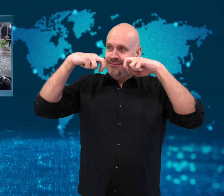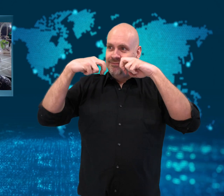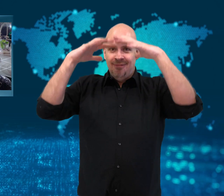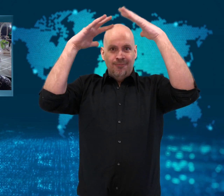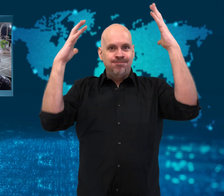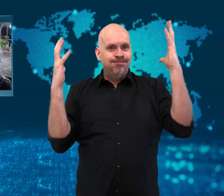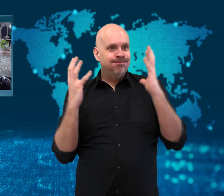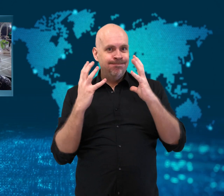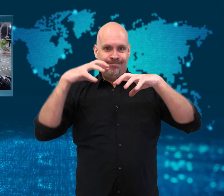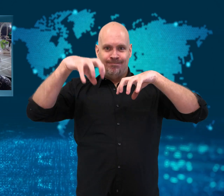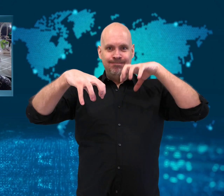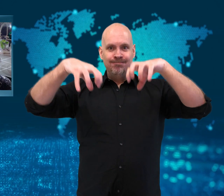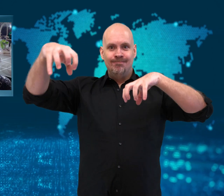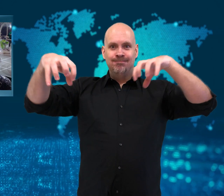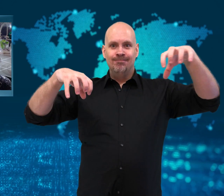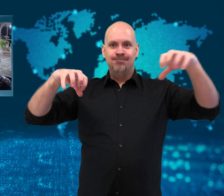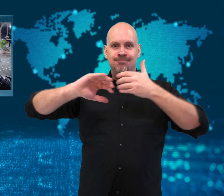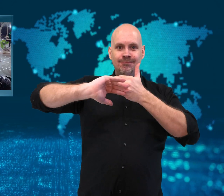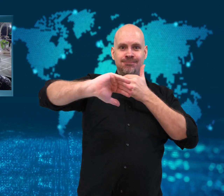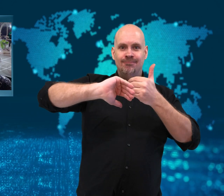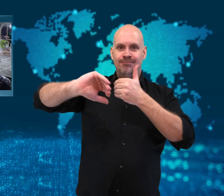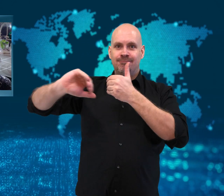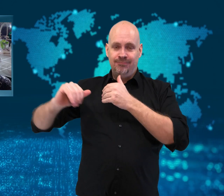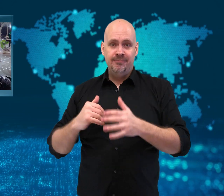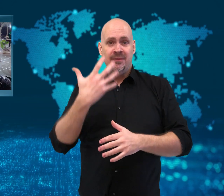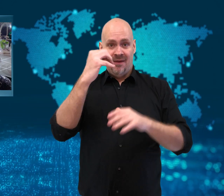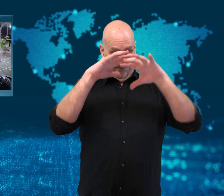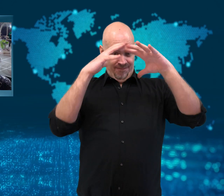There were one hundred bubbles,